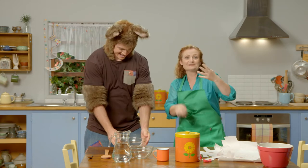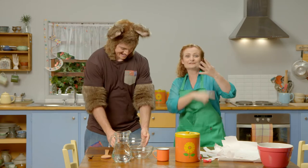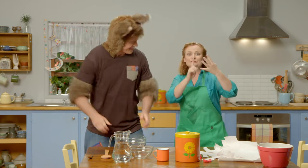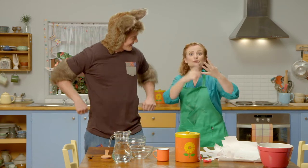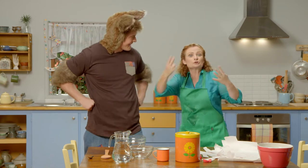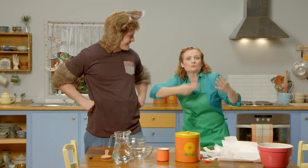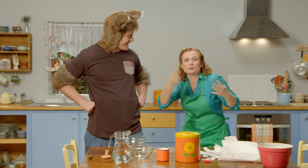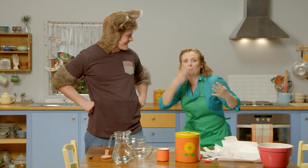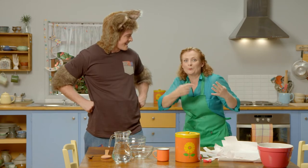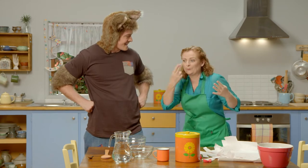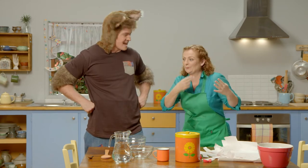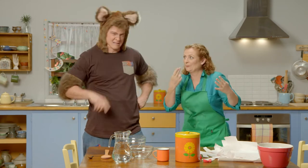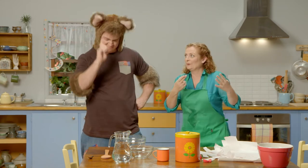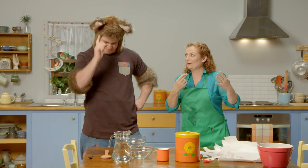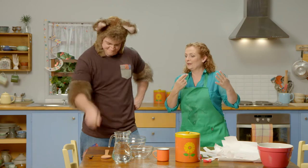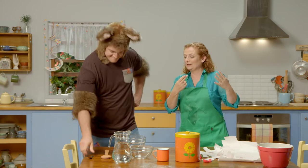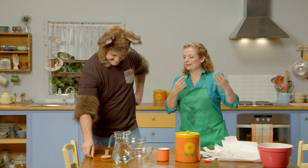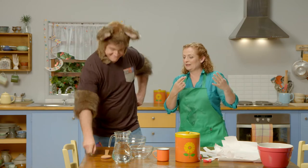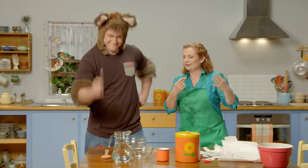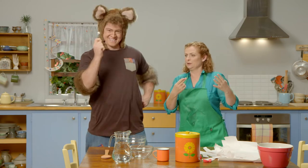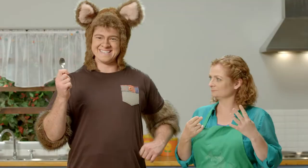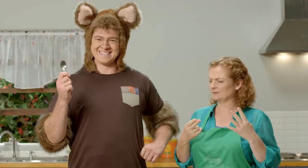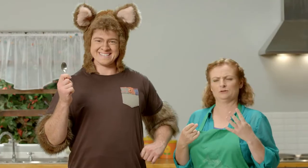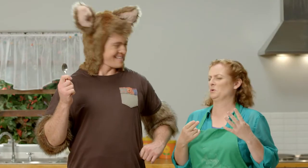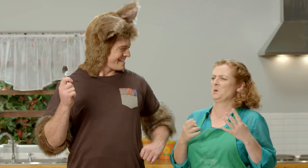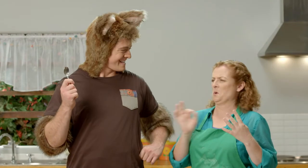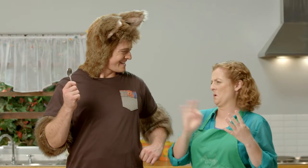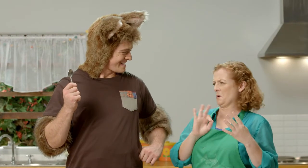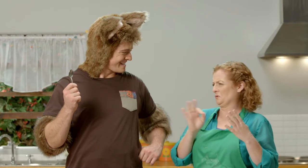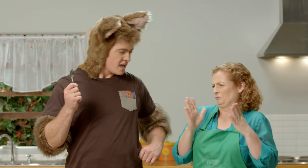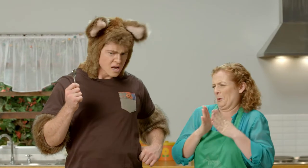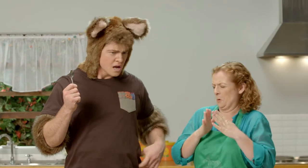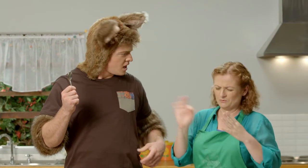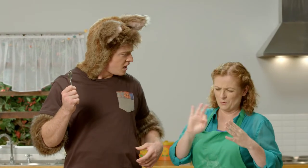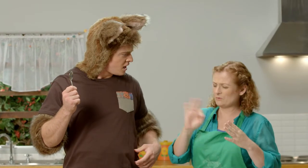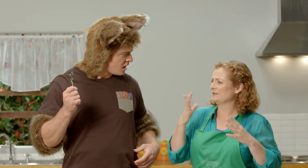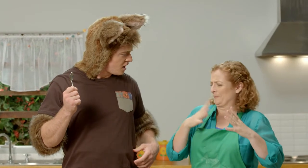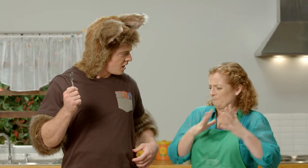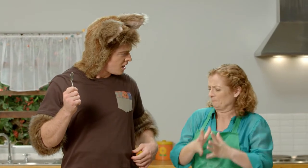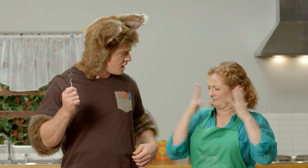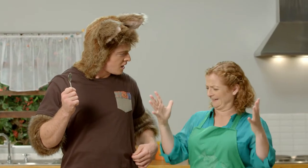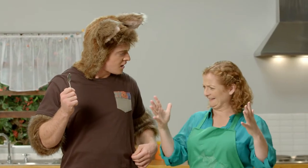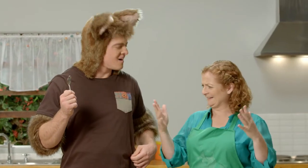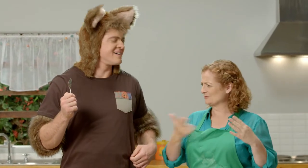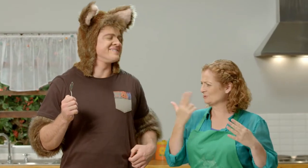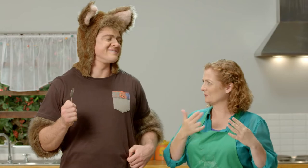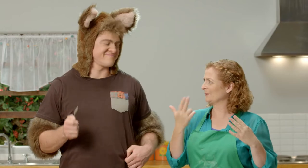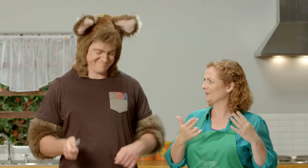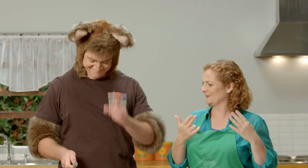And we need a spoon … No, that's too small! We need a bigger spoon.